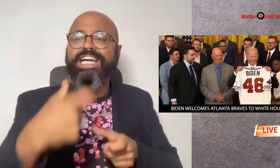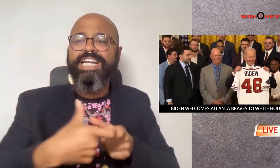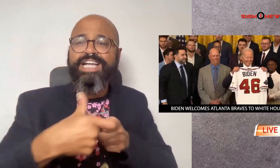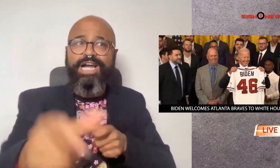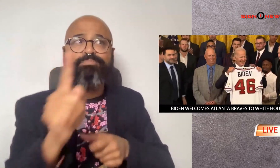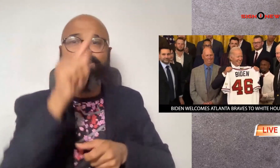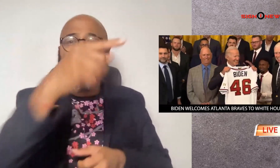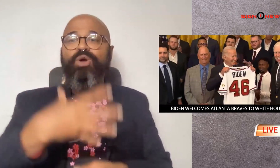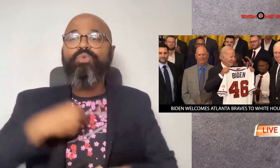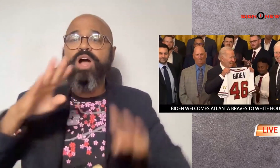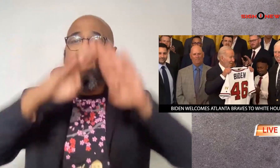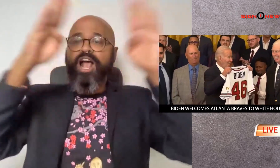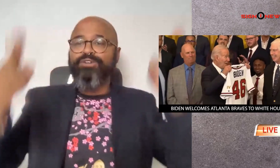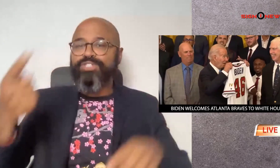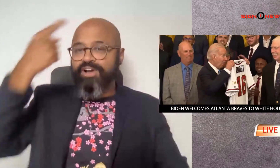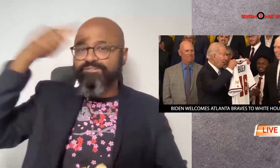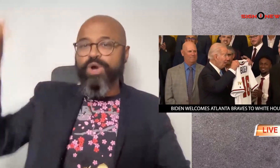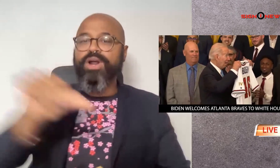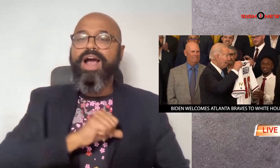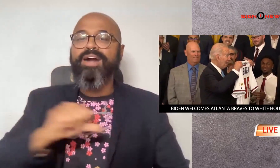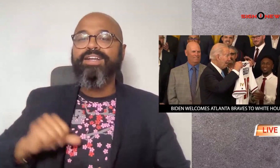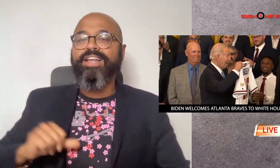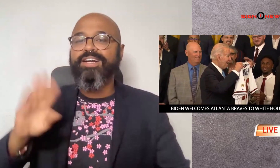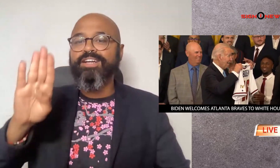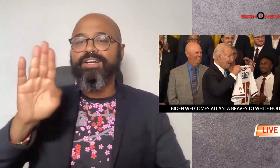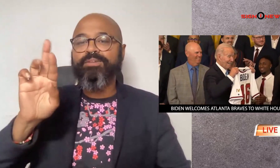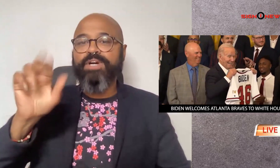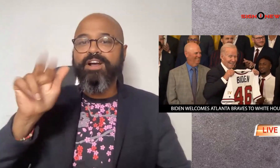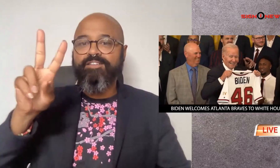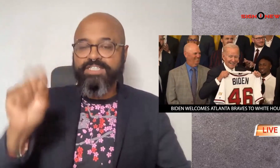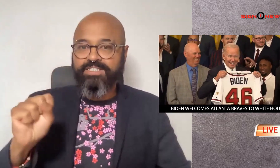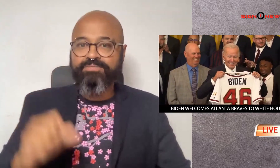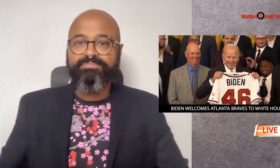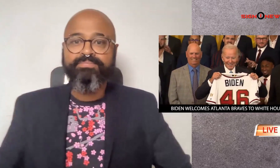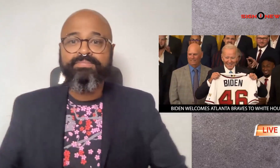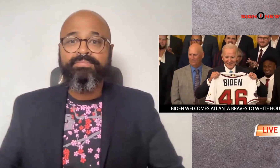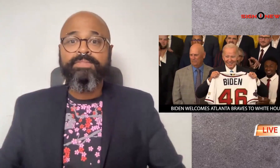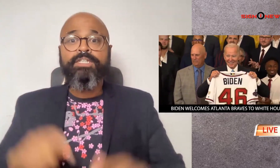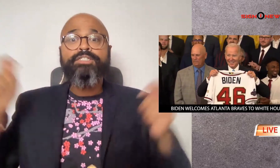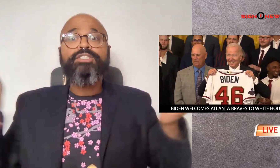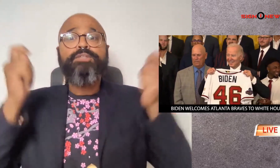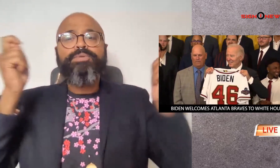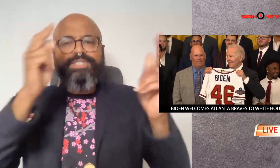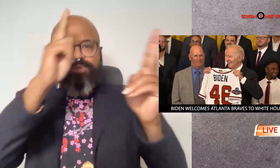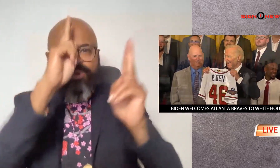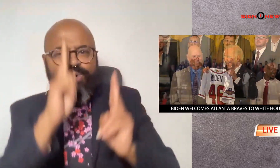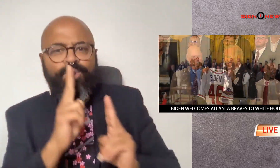President Joe Biden rolled out the red carpet at the White House for the Atlanta Braves